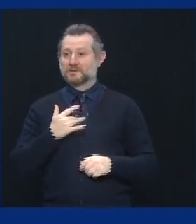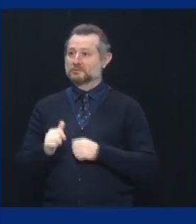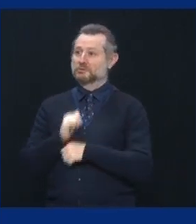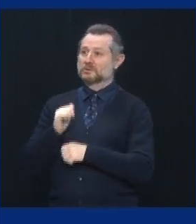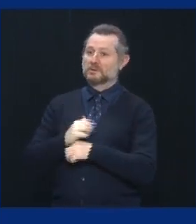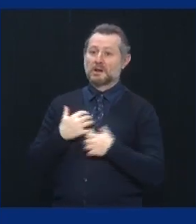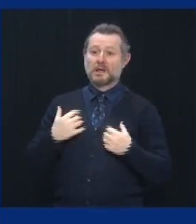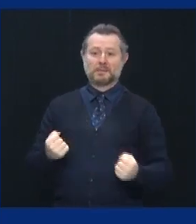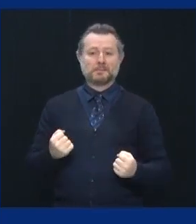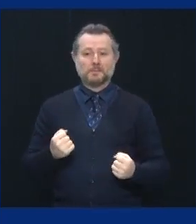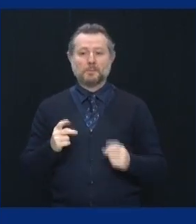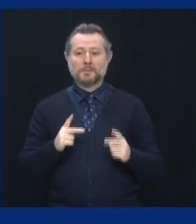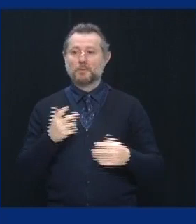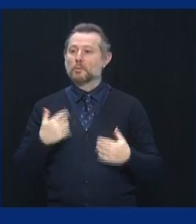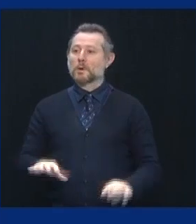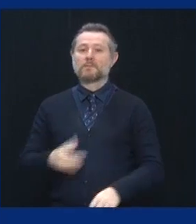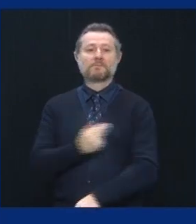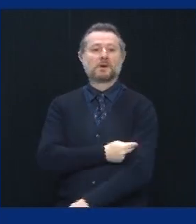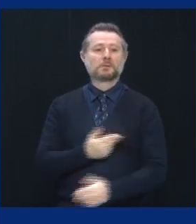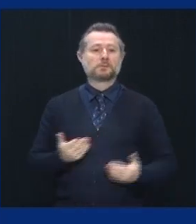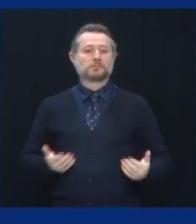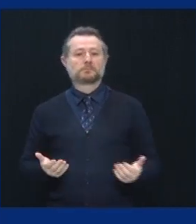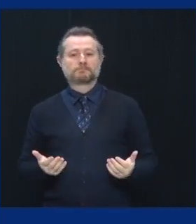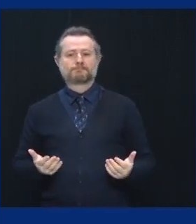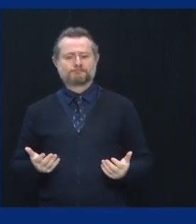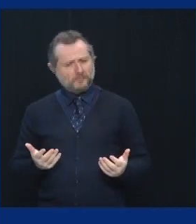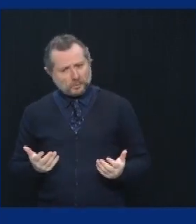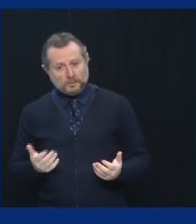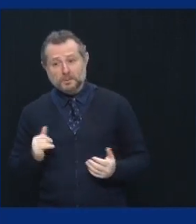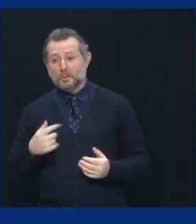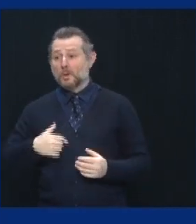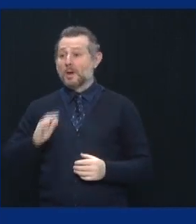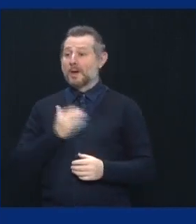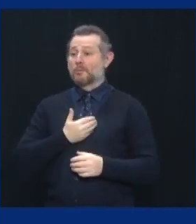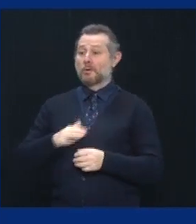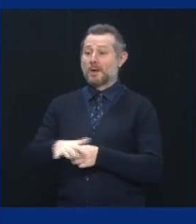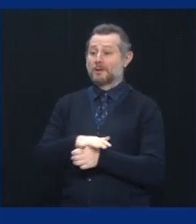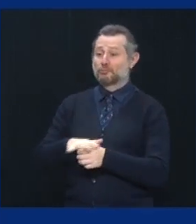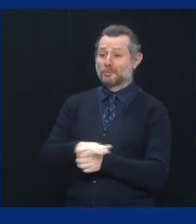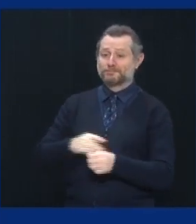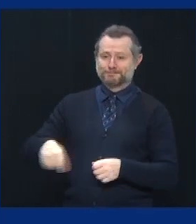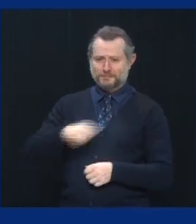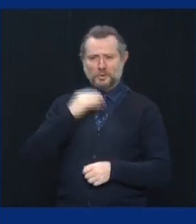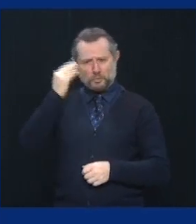IN 2019, THE WORLD HEALTH ORGANIZATION NAMED VACCINE HESITANCY ONE OF THE TOP TEN THREATS TO GLOBAL HEALTH.